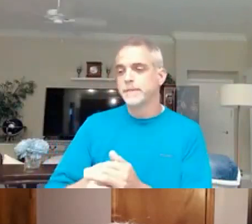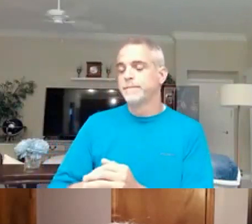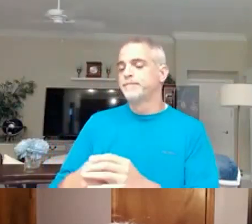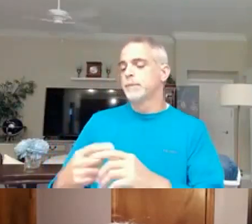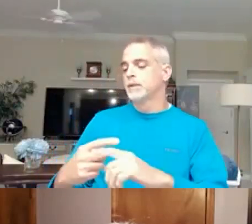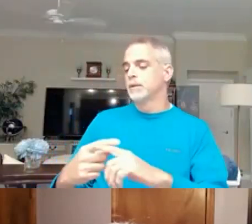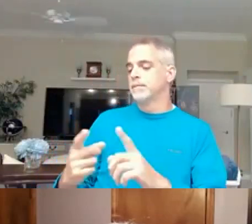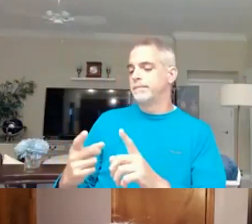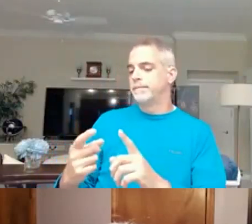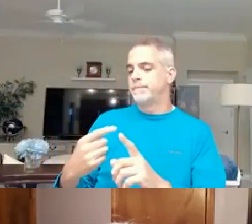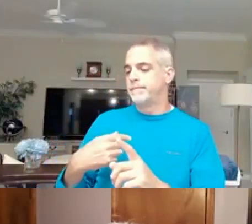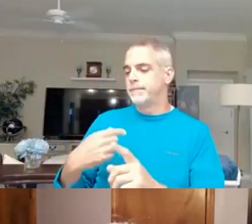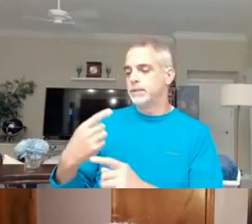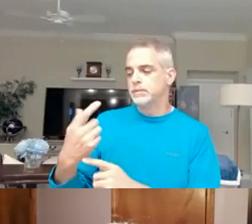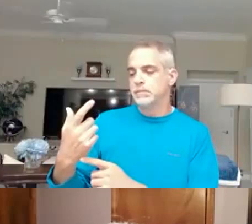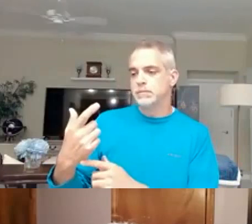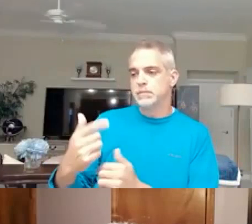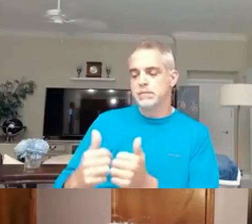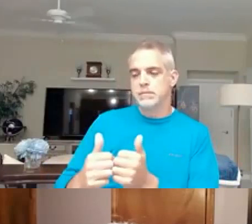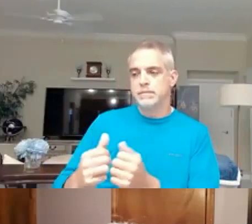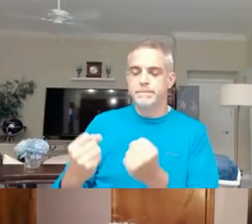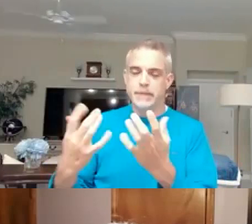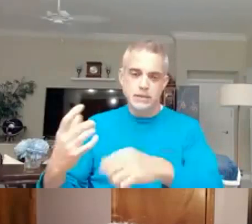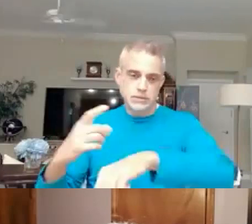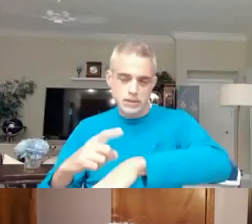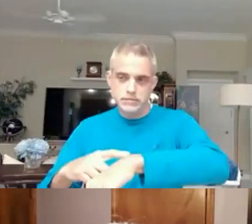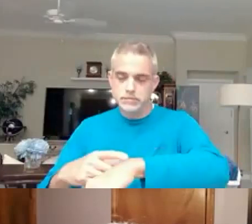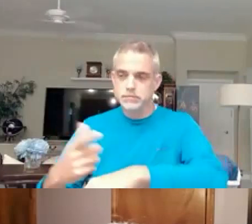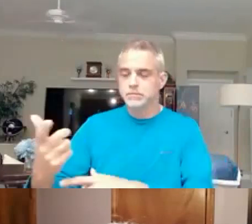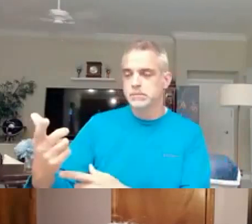want to make and share in the discussions